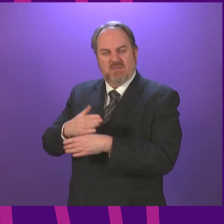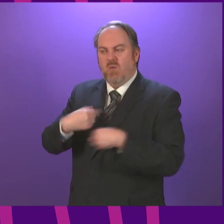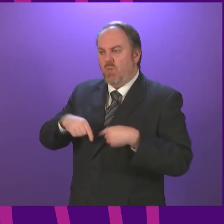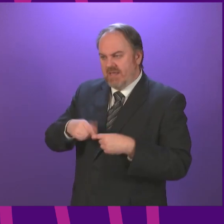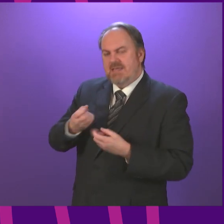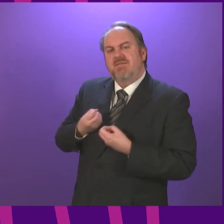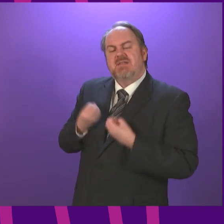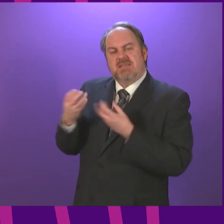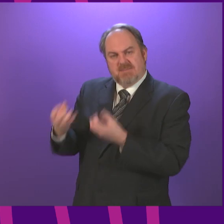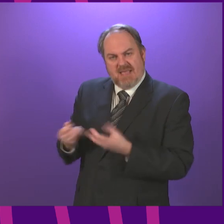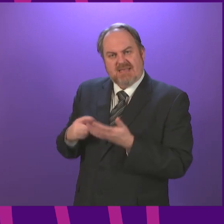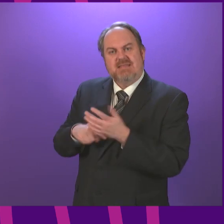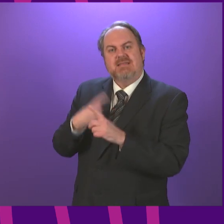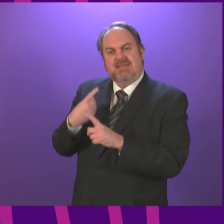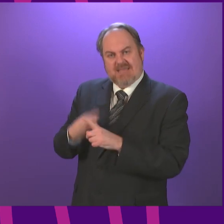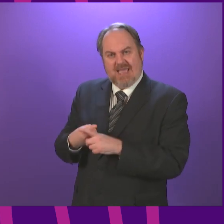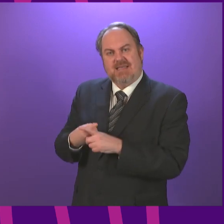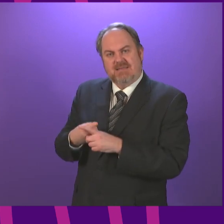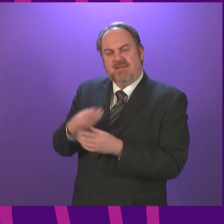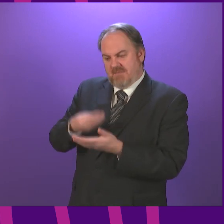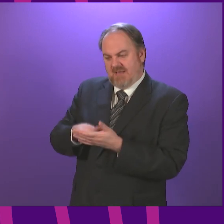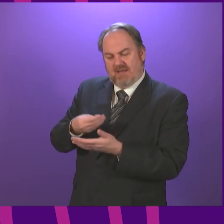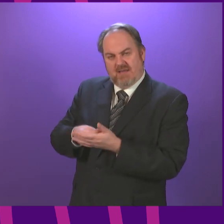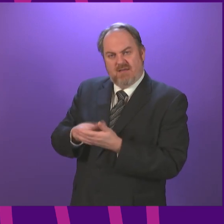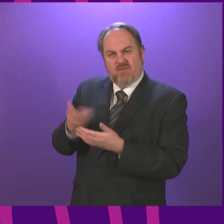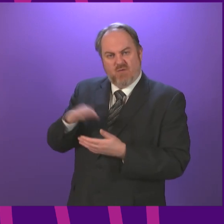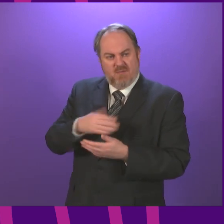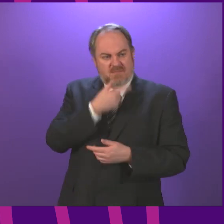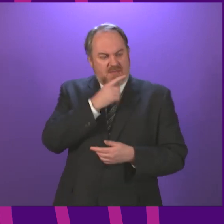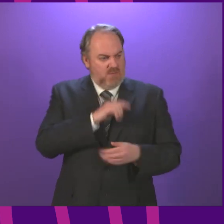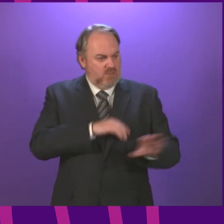that it has to, and we can satisfy the Finance and Constitution Committee of them—I will